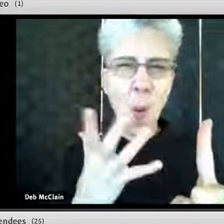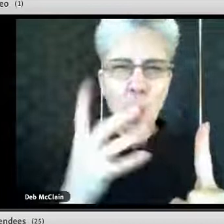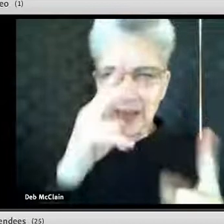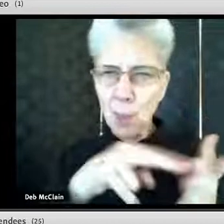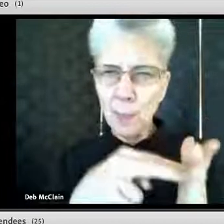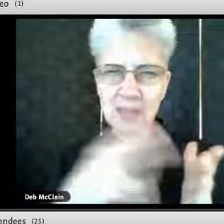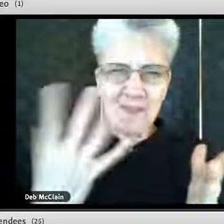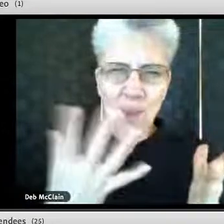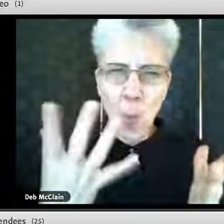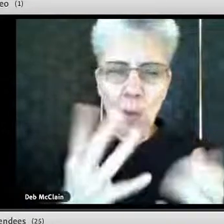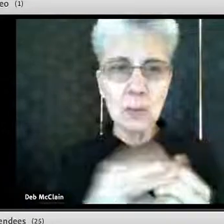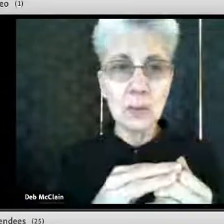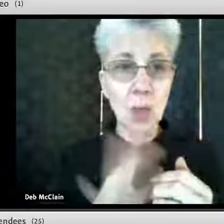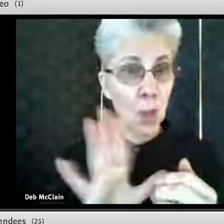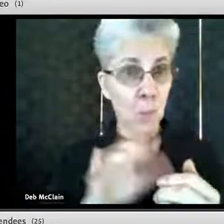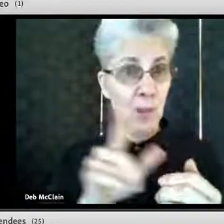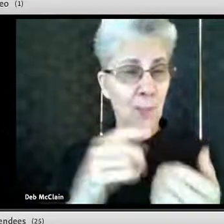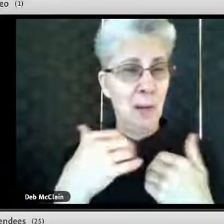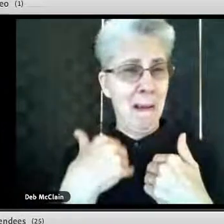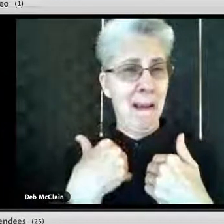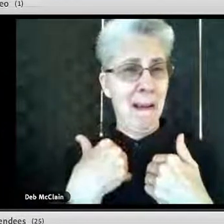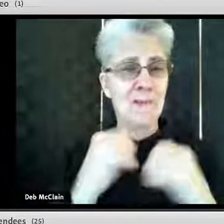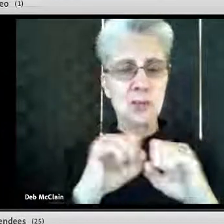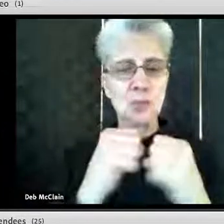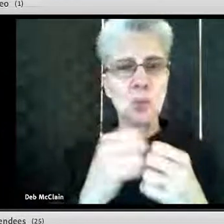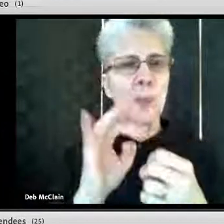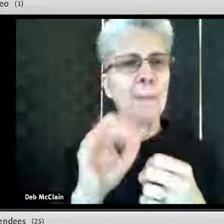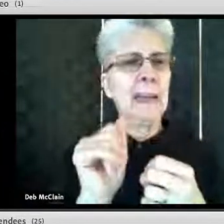Why does your library have a social media presence?